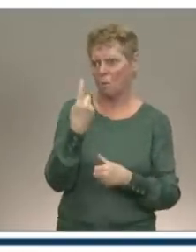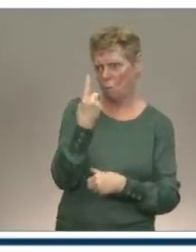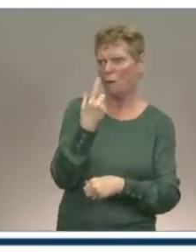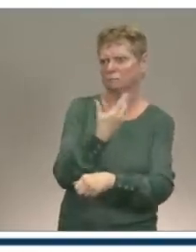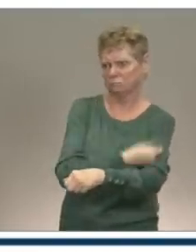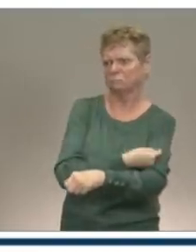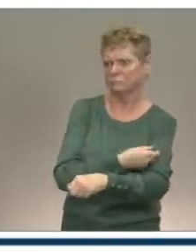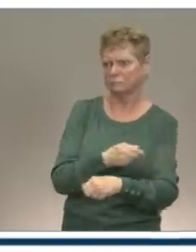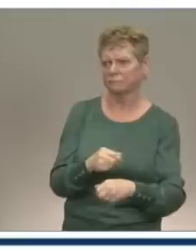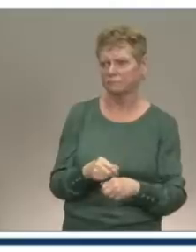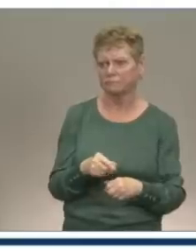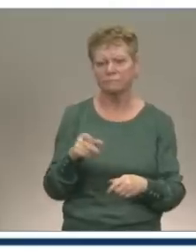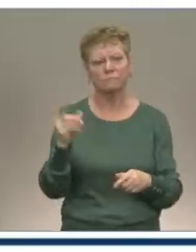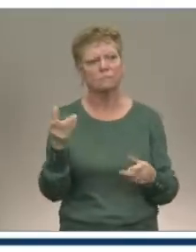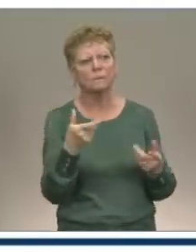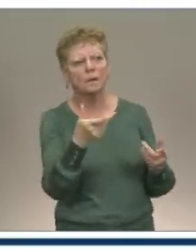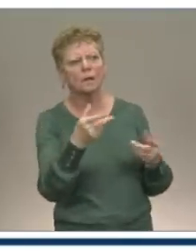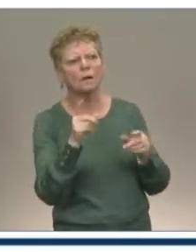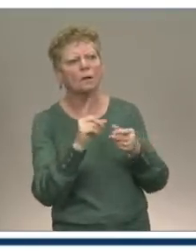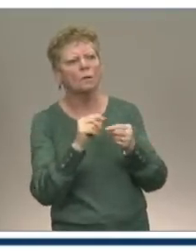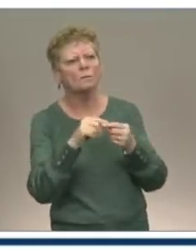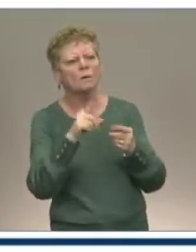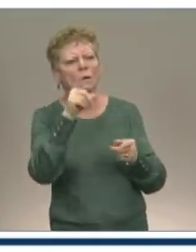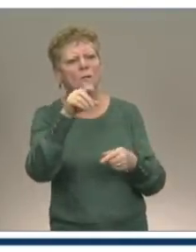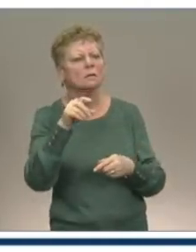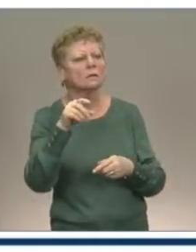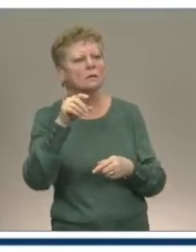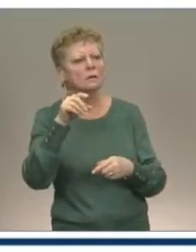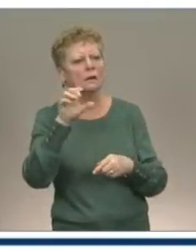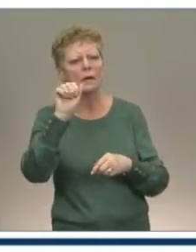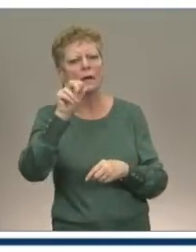what more can you tell us about the cluster at saint fx do you have evidence that